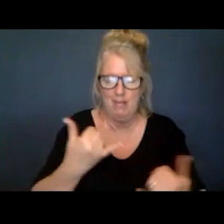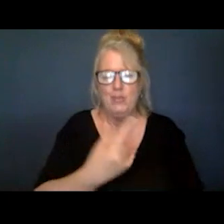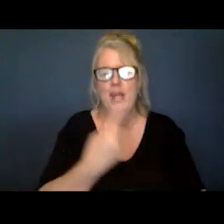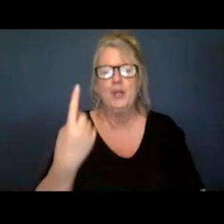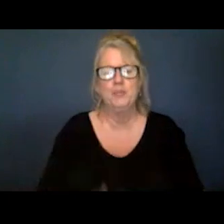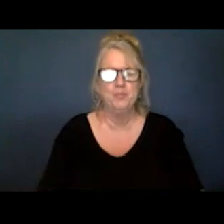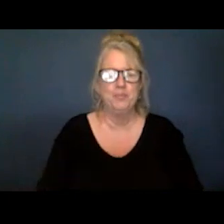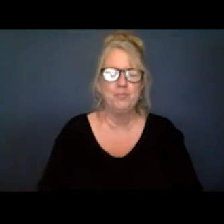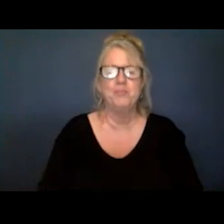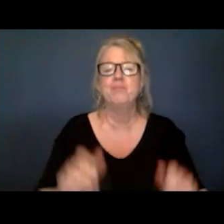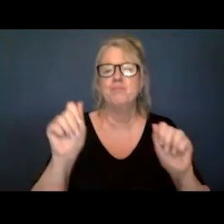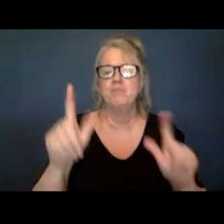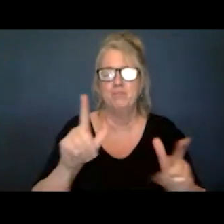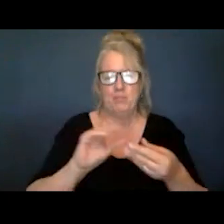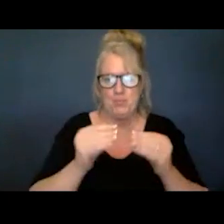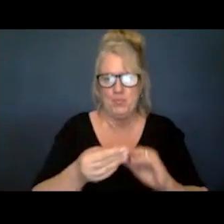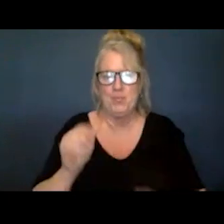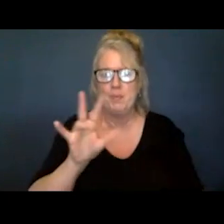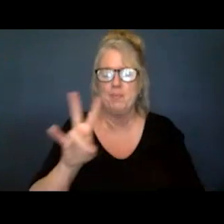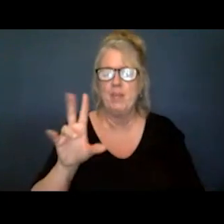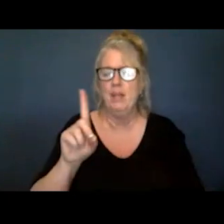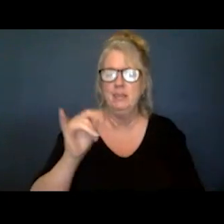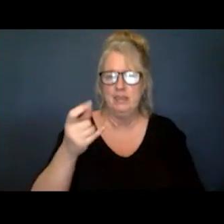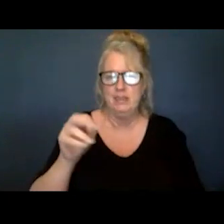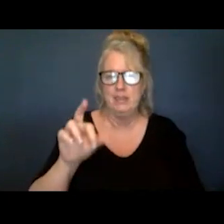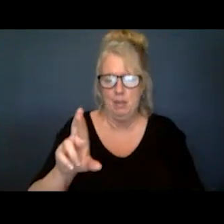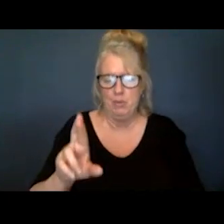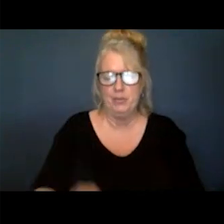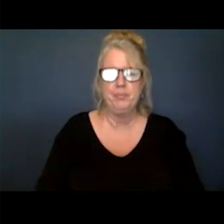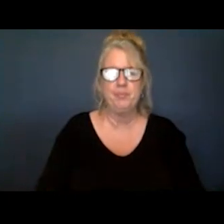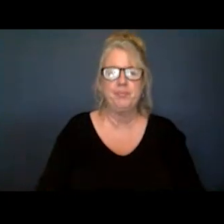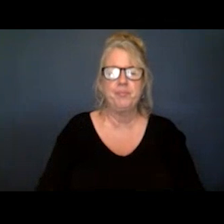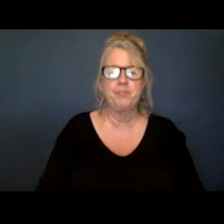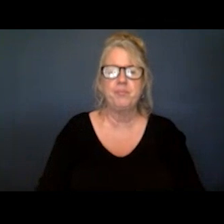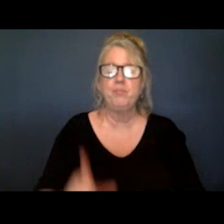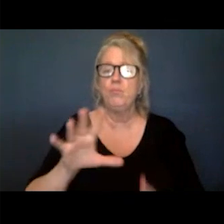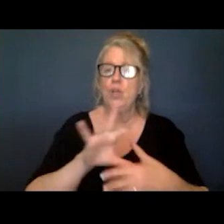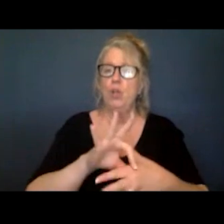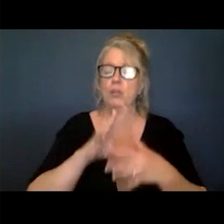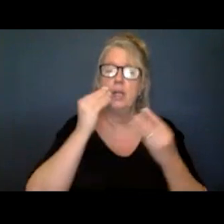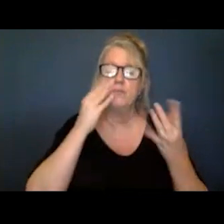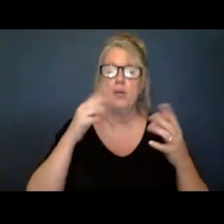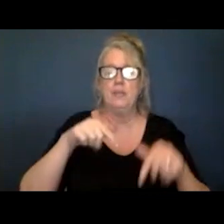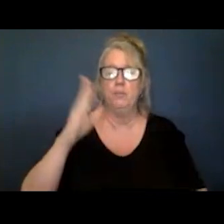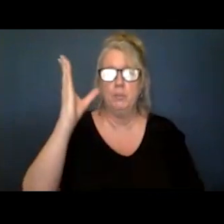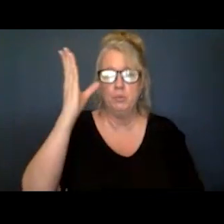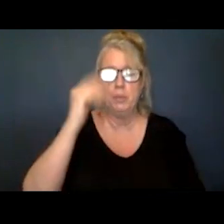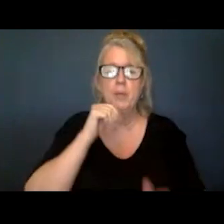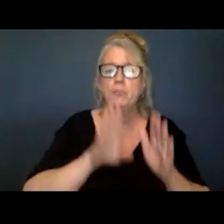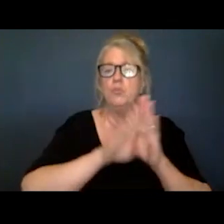Slide 37, Disclaimer. The contents of this presentation were developed under contract